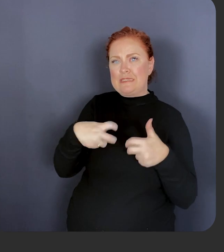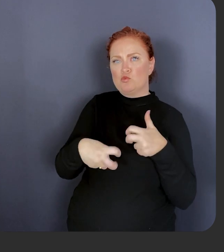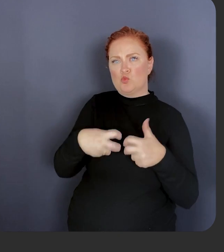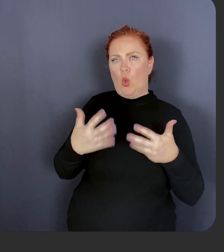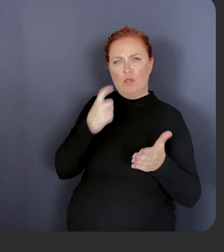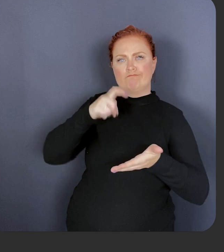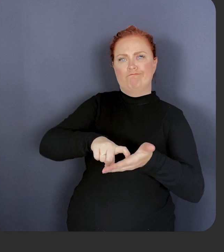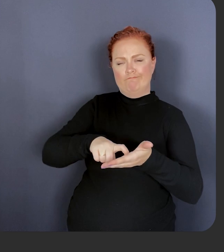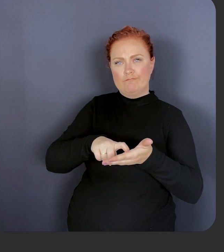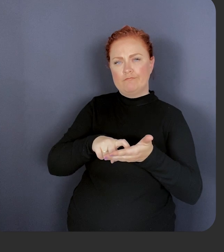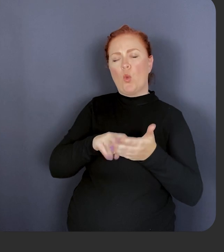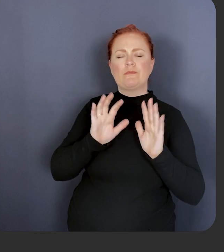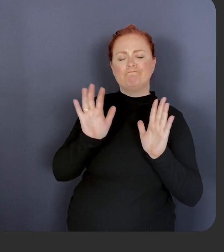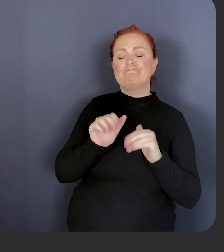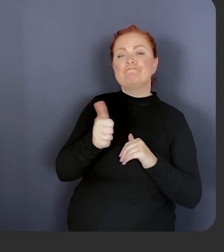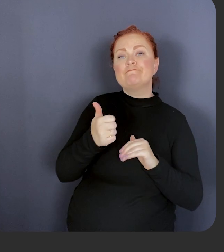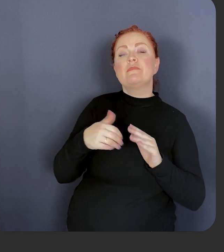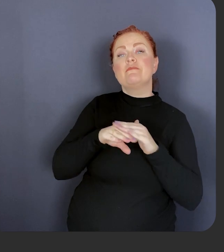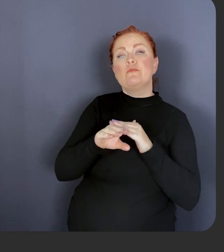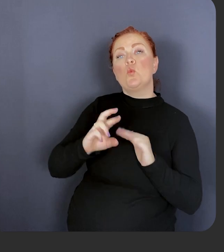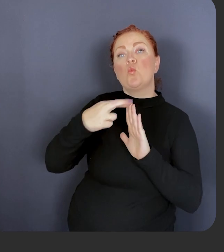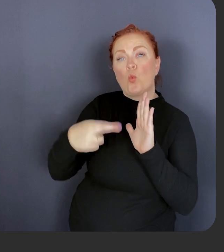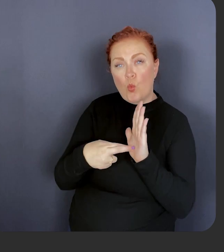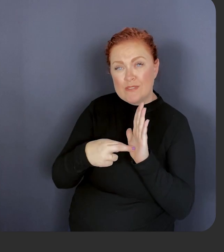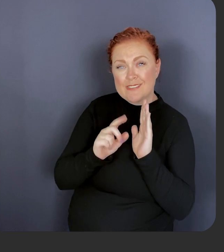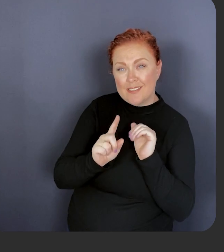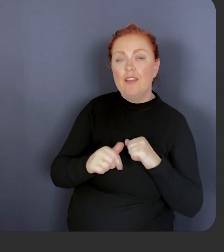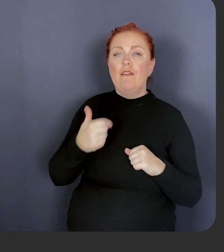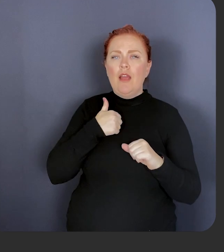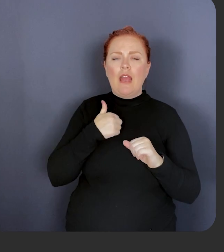issues or rules. And I'm choosing to say 2.